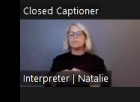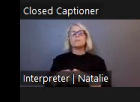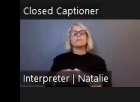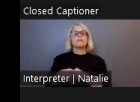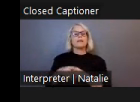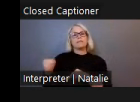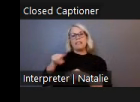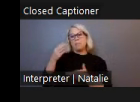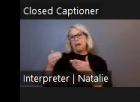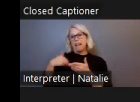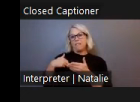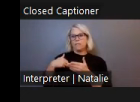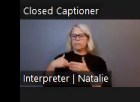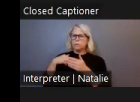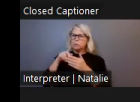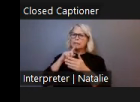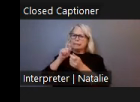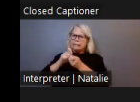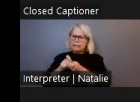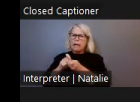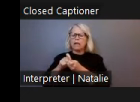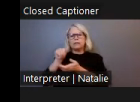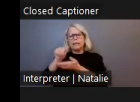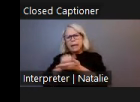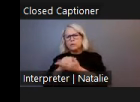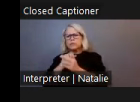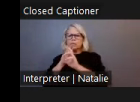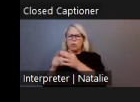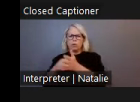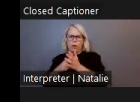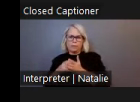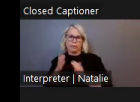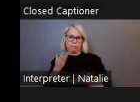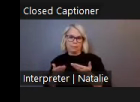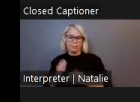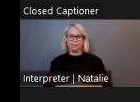They may have fairly difficult detailed accounting and reporting requirements.